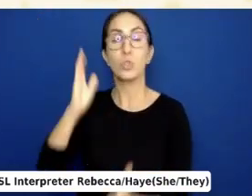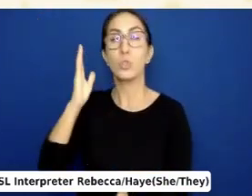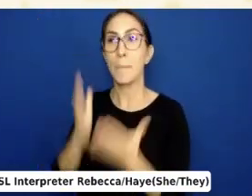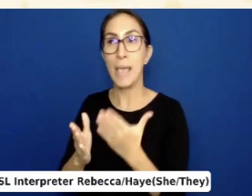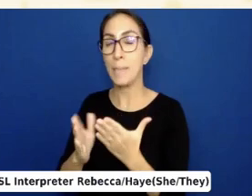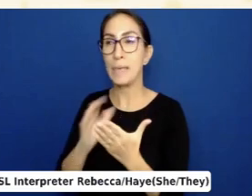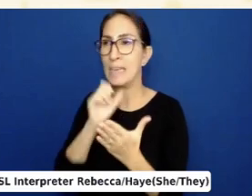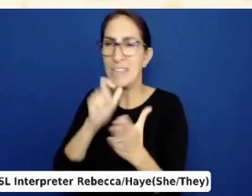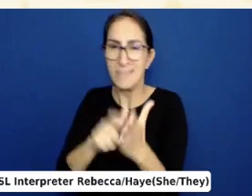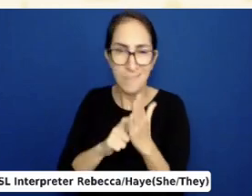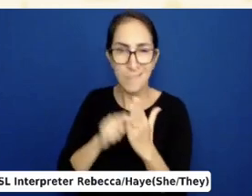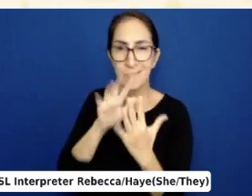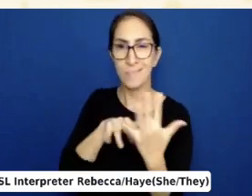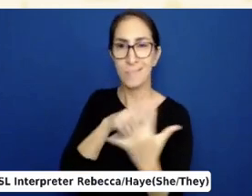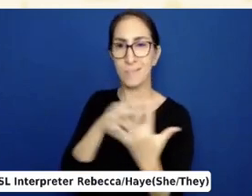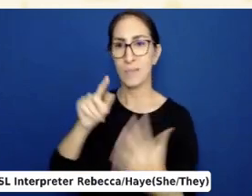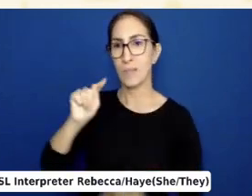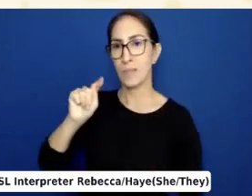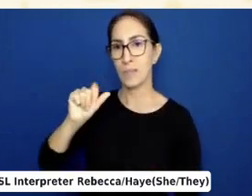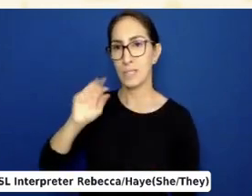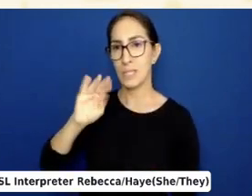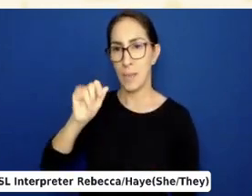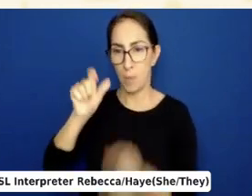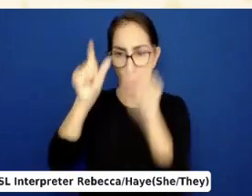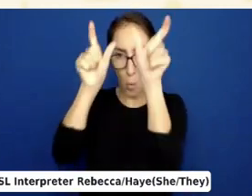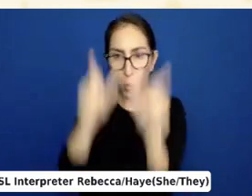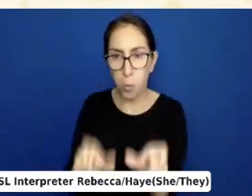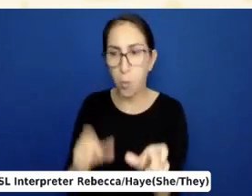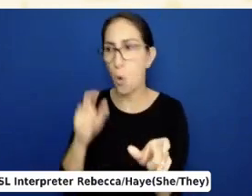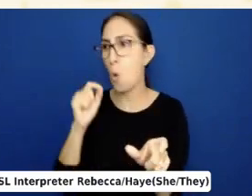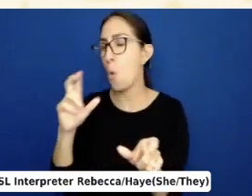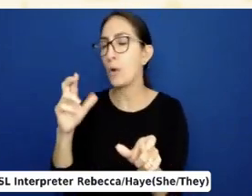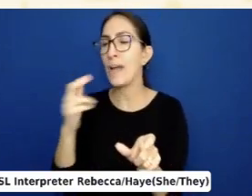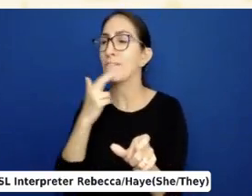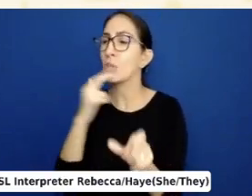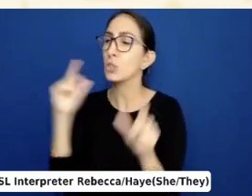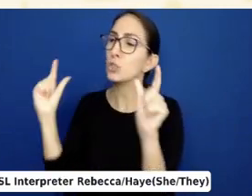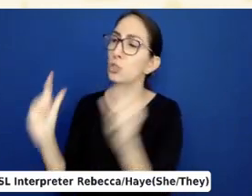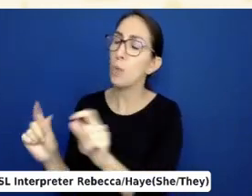or other small description from the graphic, but they want